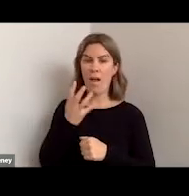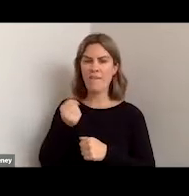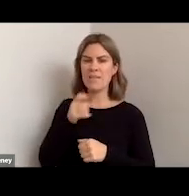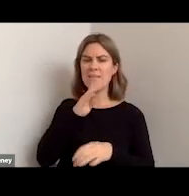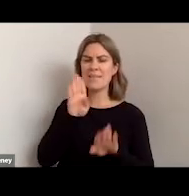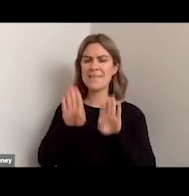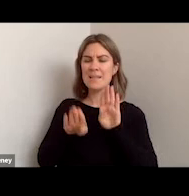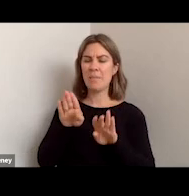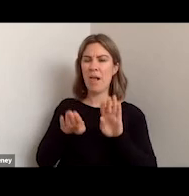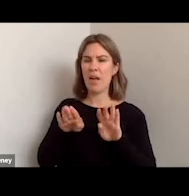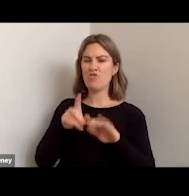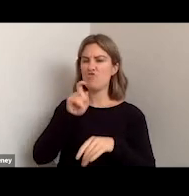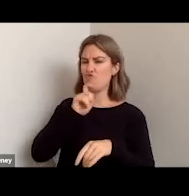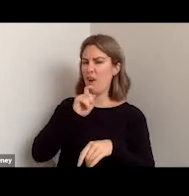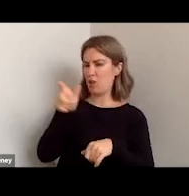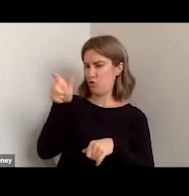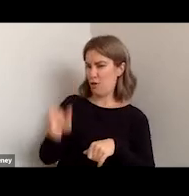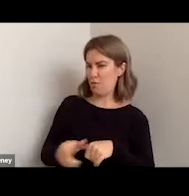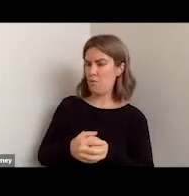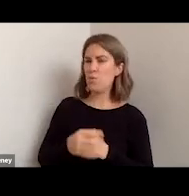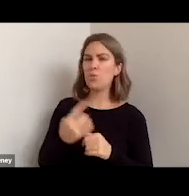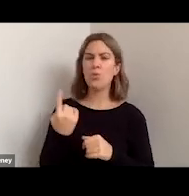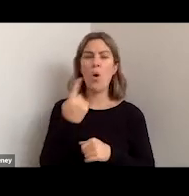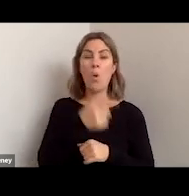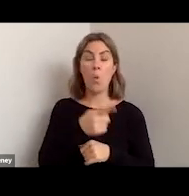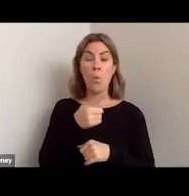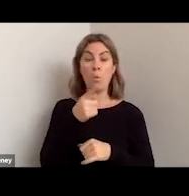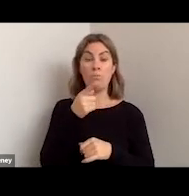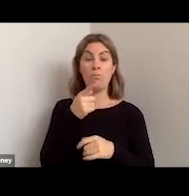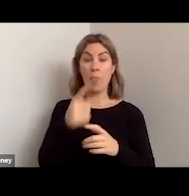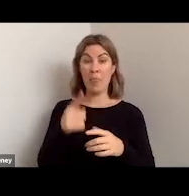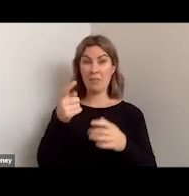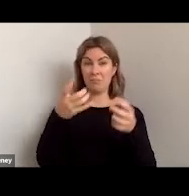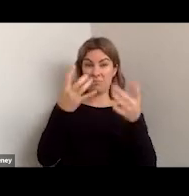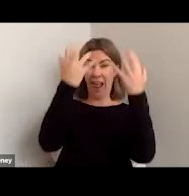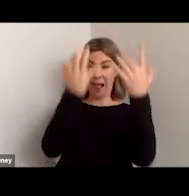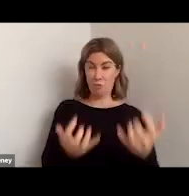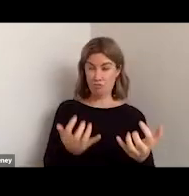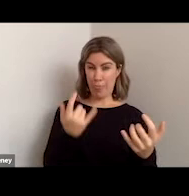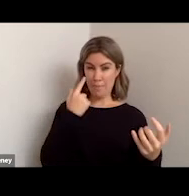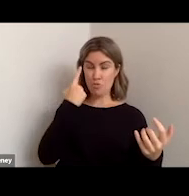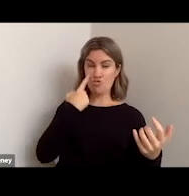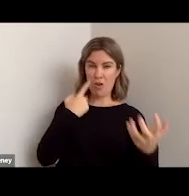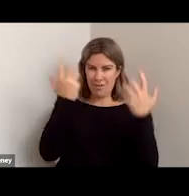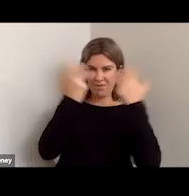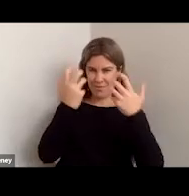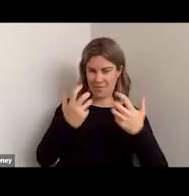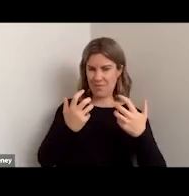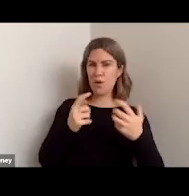The algorithm tries to find people who look like the target audience in your page or on your channel.